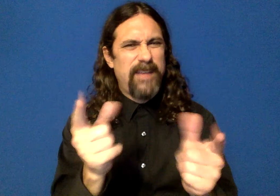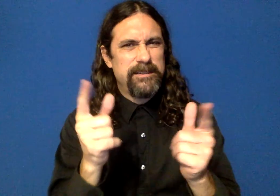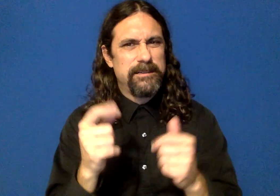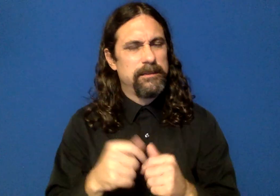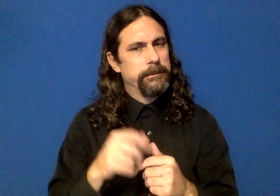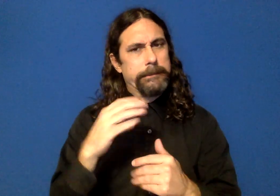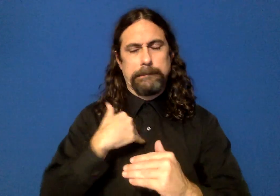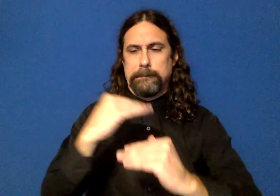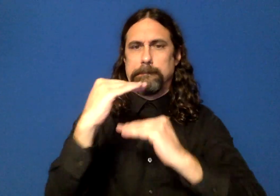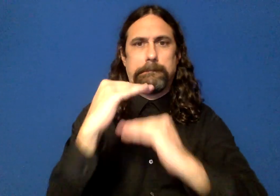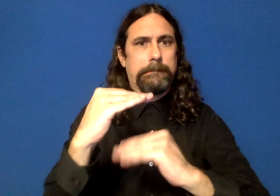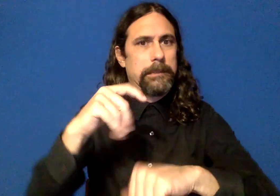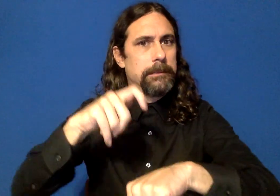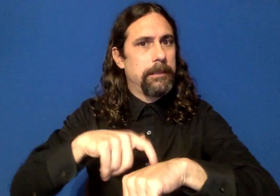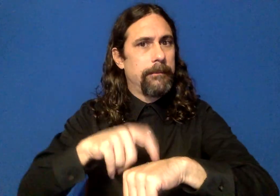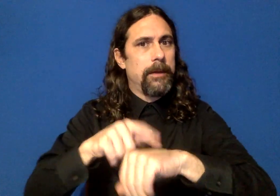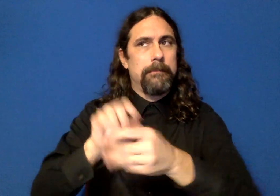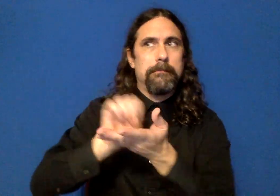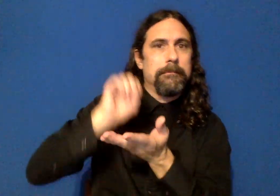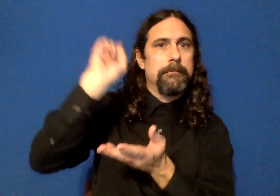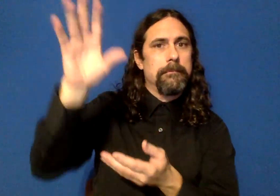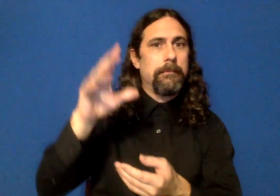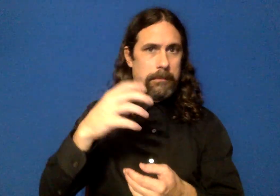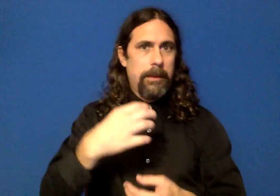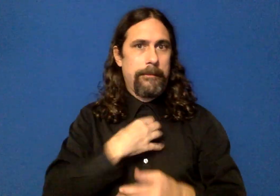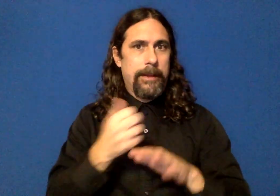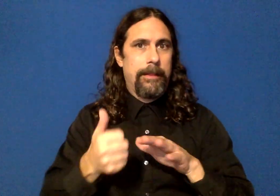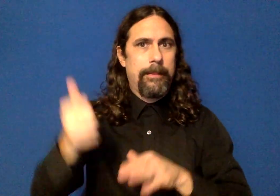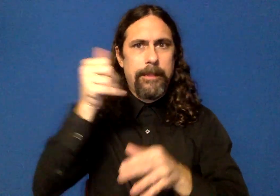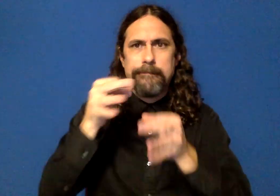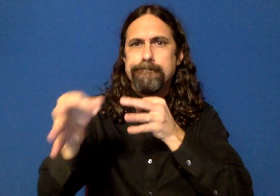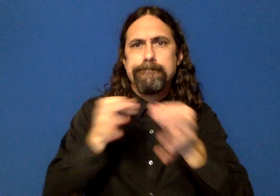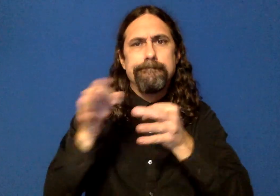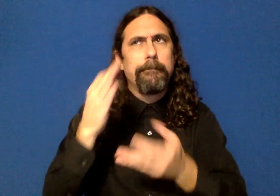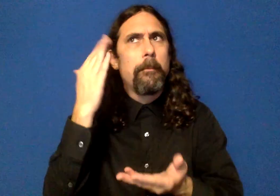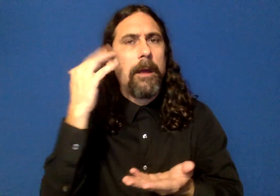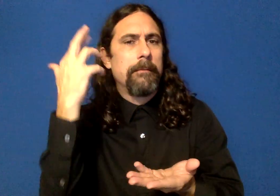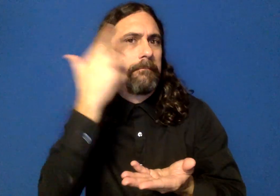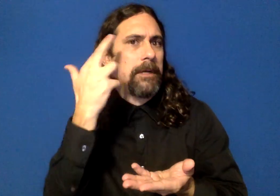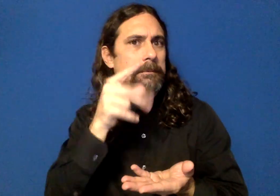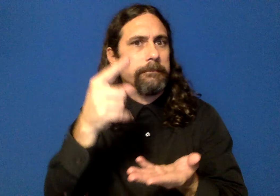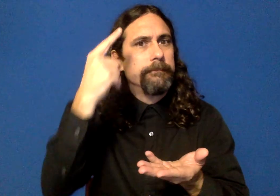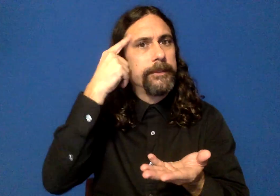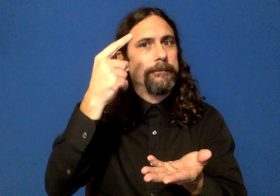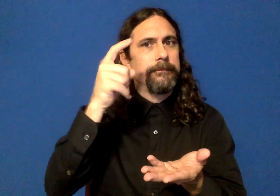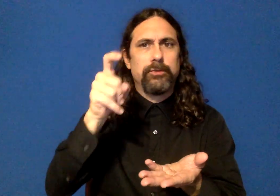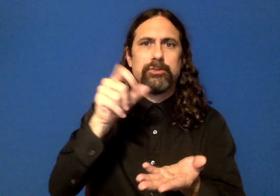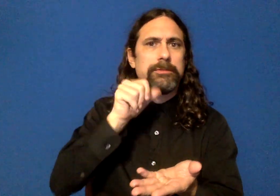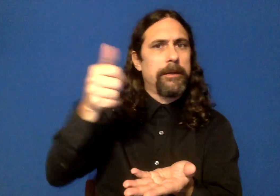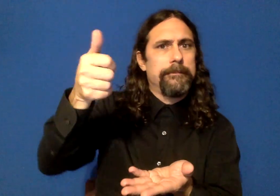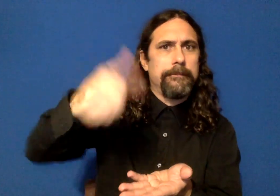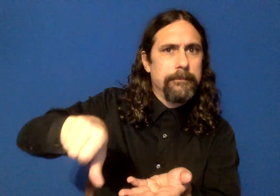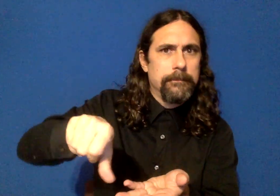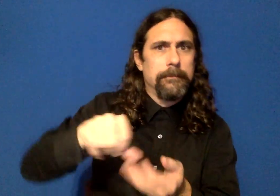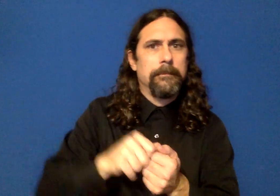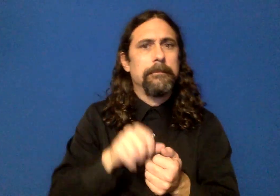Include any documents that support your appeal. * The building agents will review your appeal